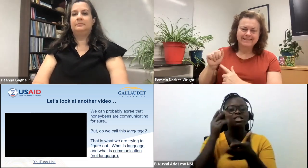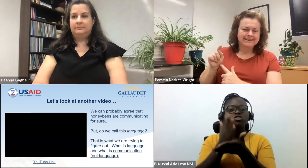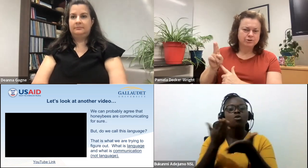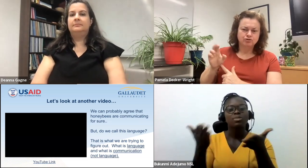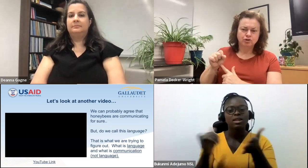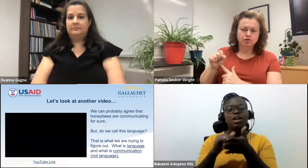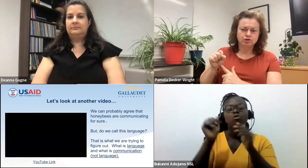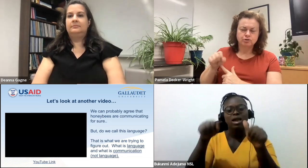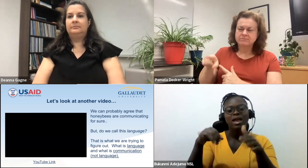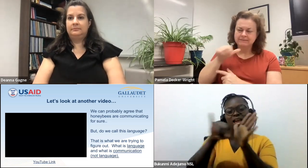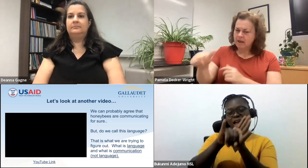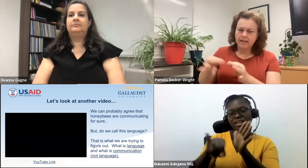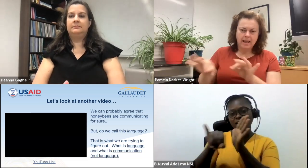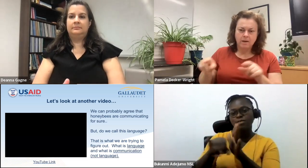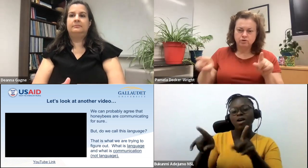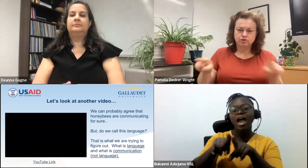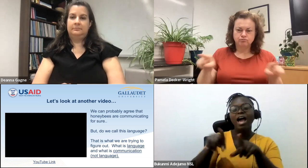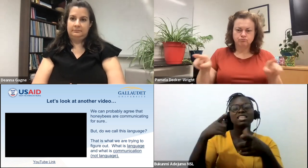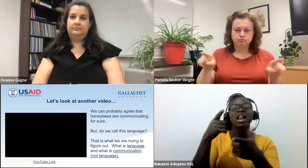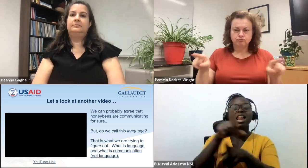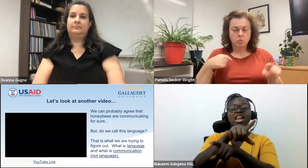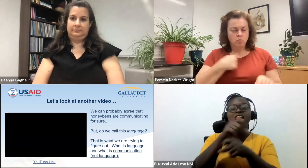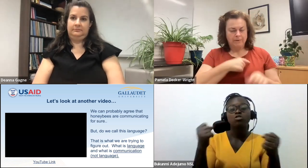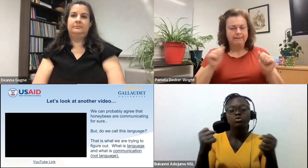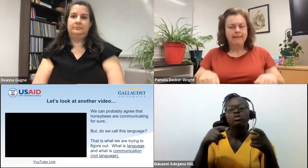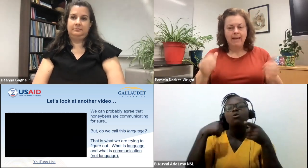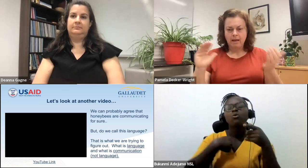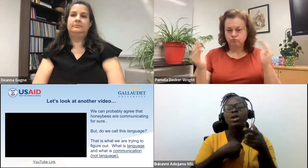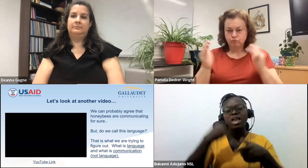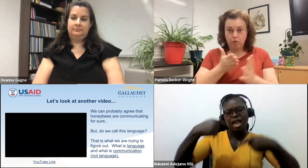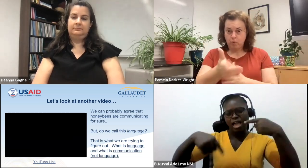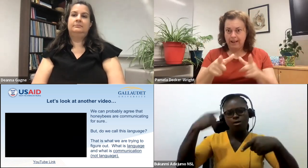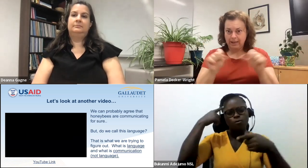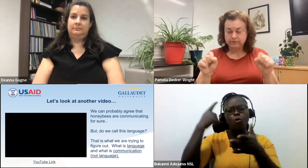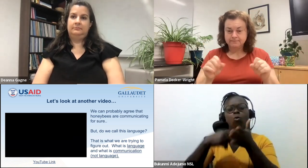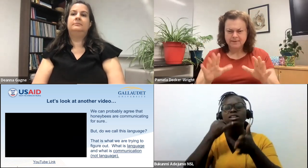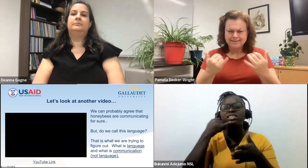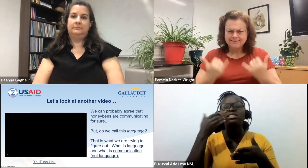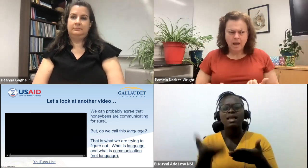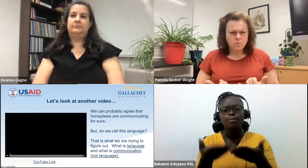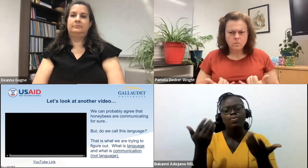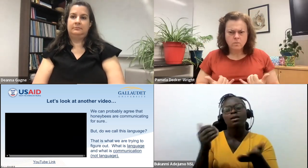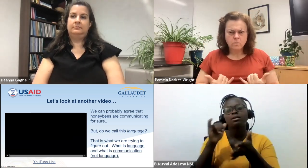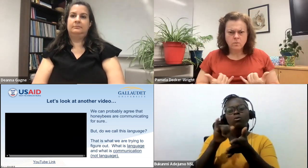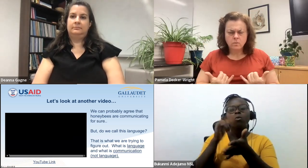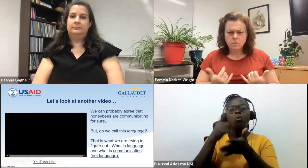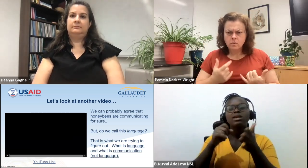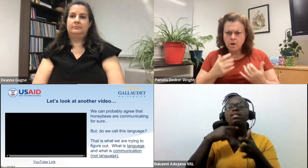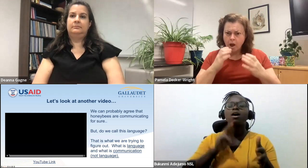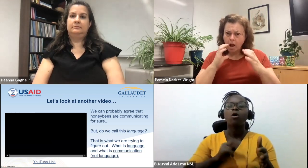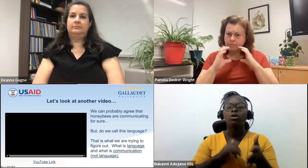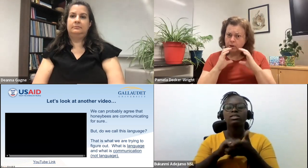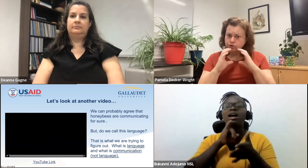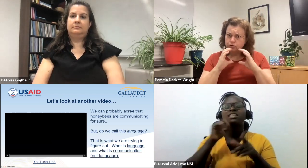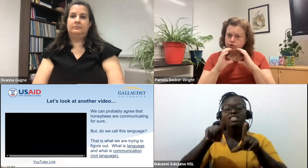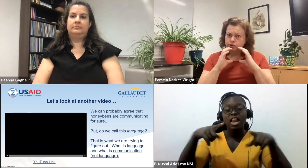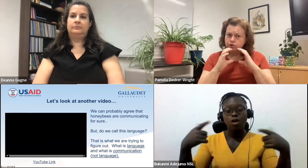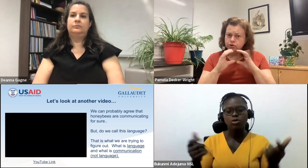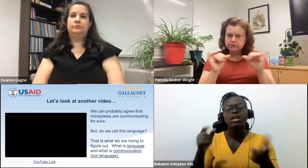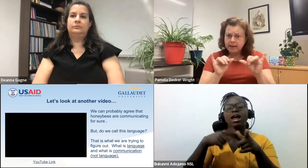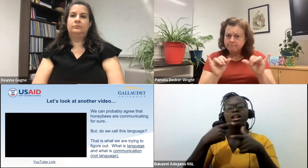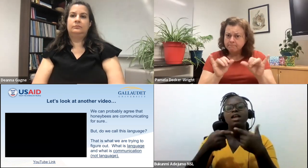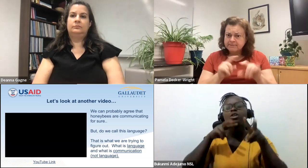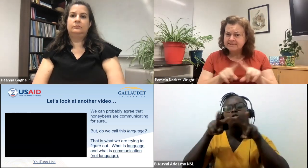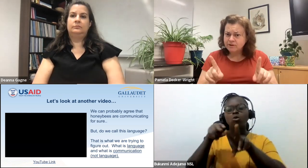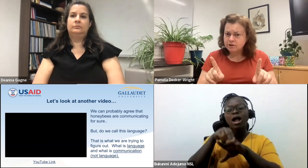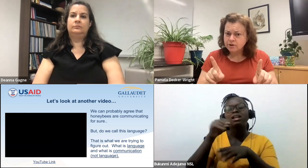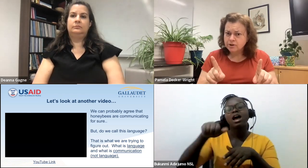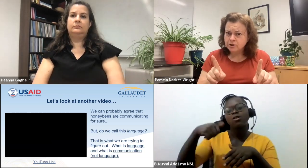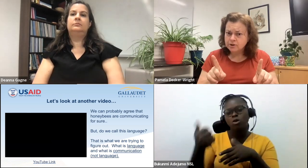and then we can look at another example and say, these features are not present. The language is not there, and it's very clear to be able to look at this. But this other category is communication.